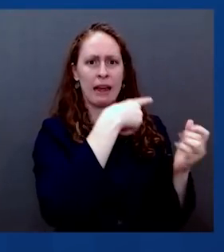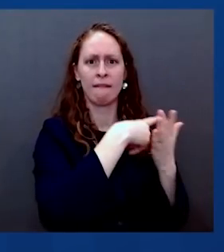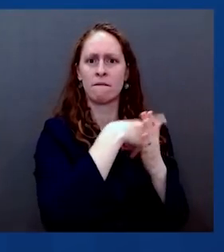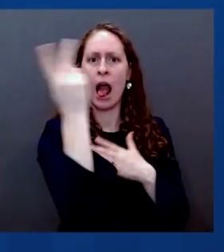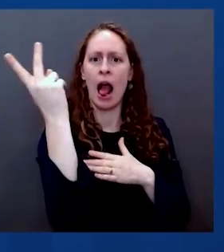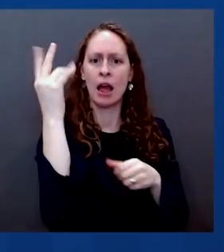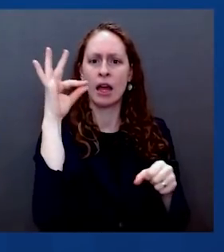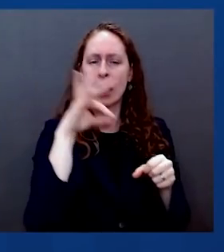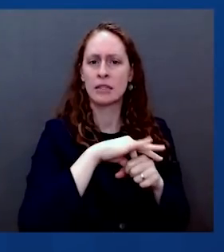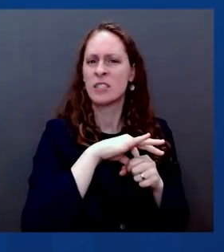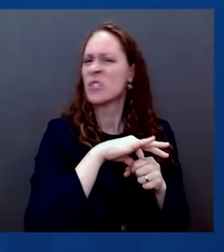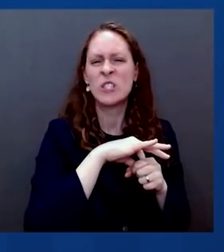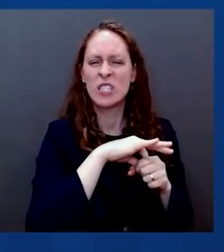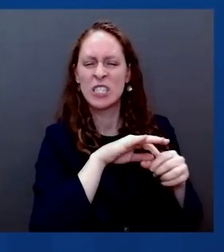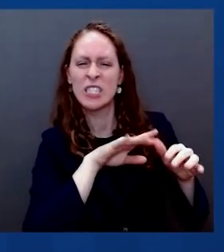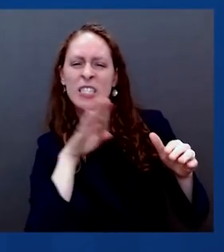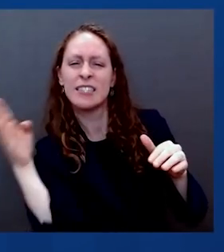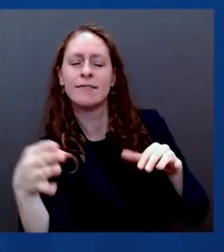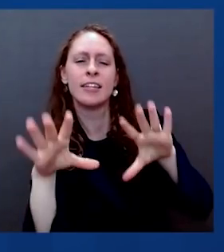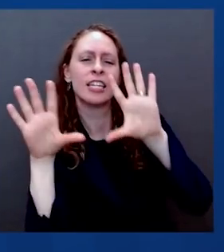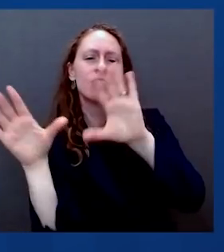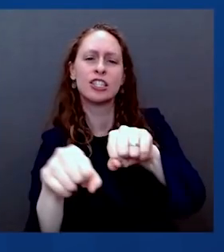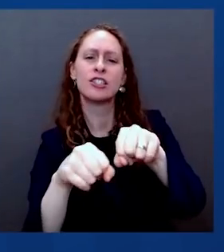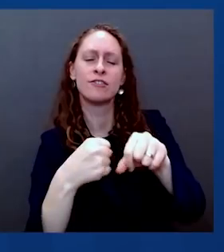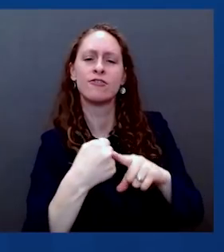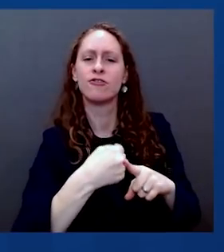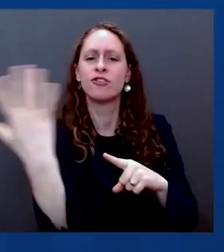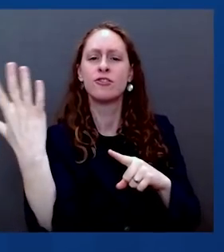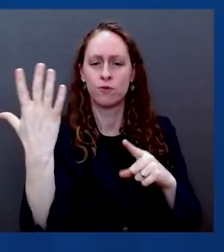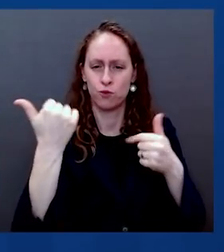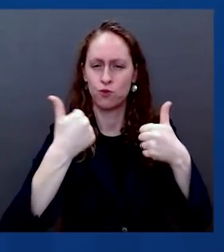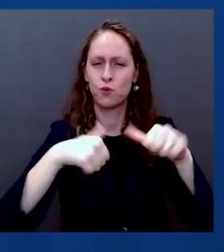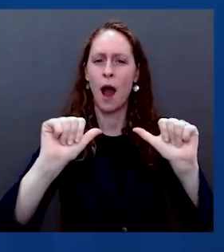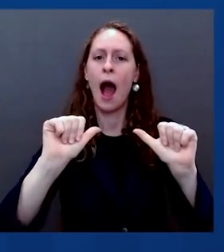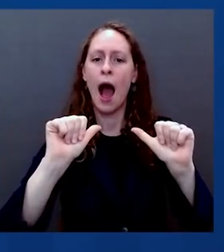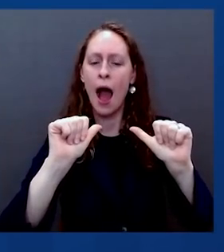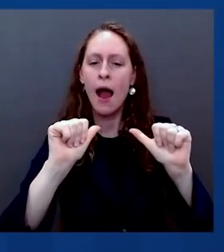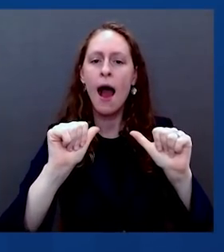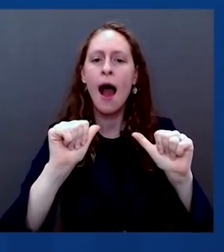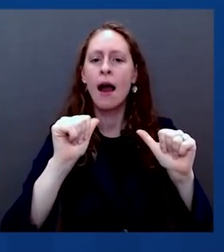to overturn a free and fair election, and, for the first time --